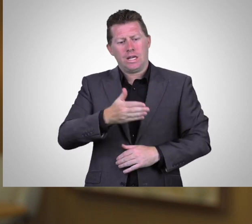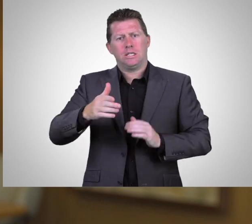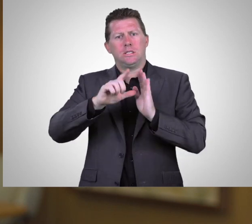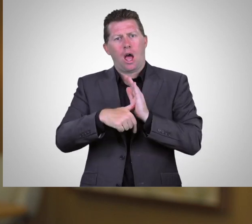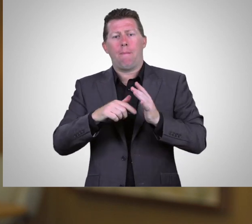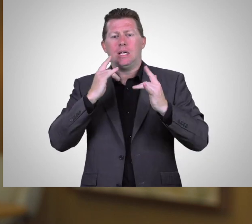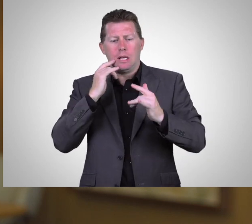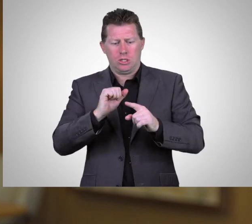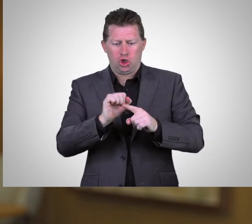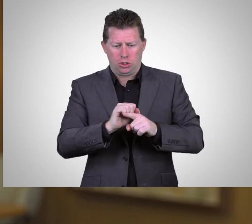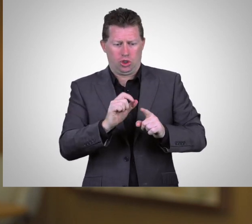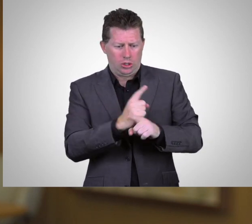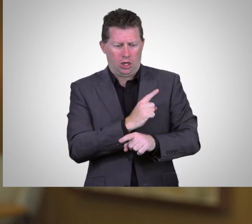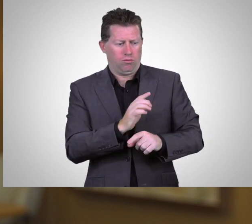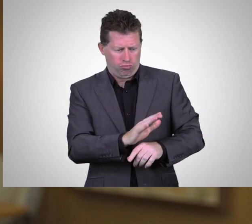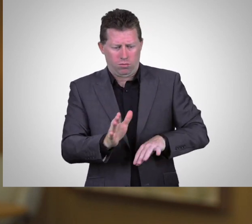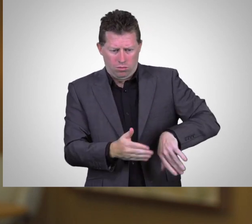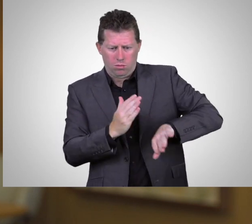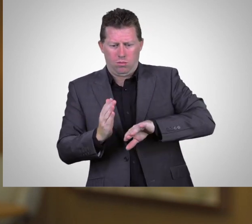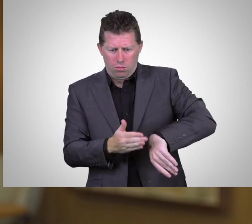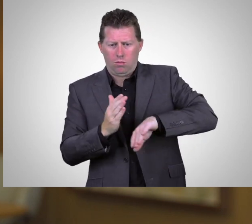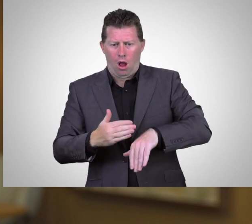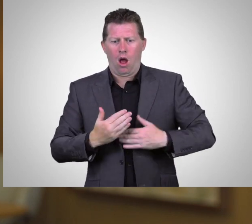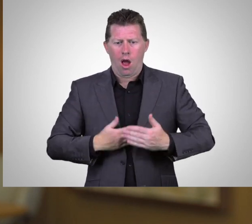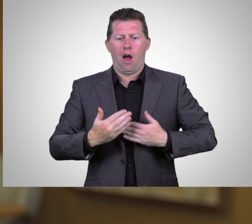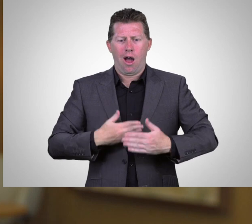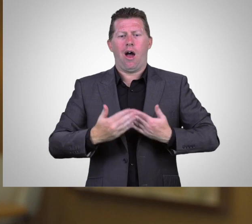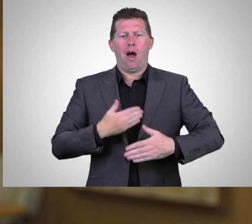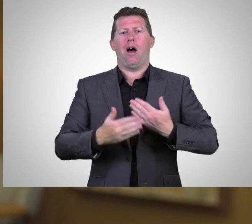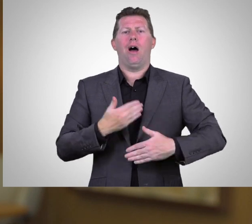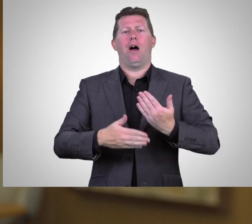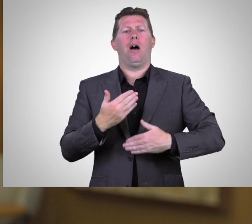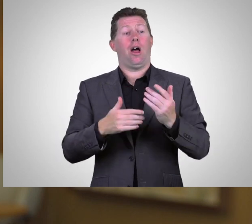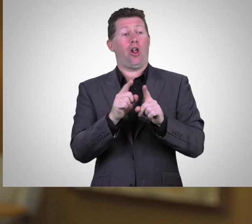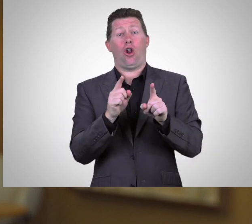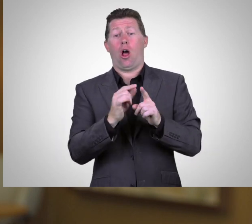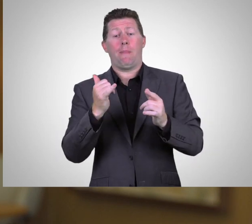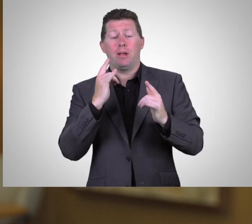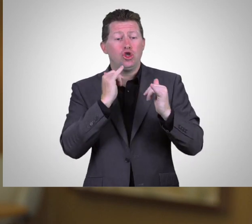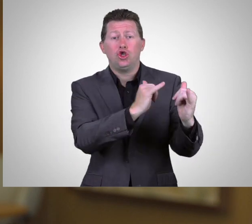you do an assessment, perhaps respond to some good suggestions that students have made in surveys or